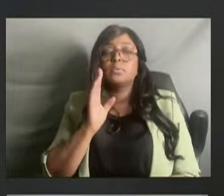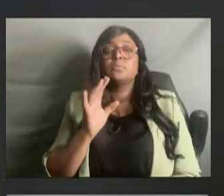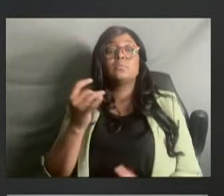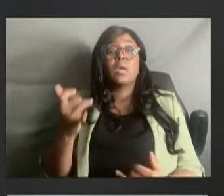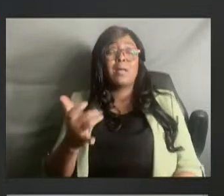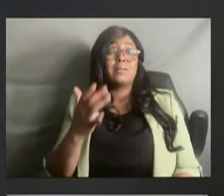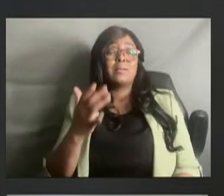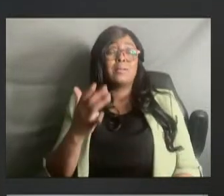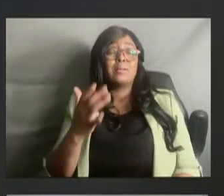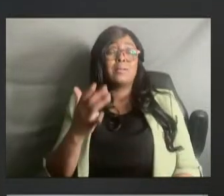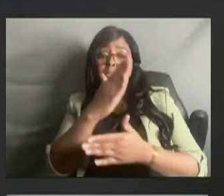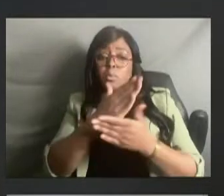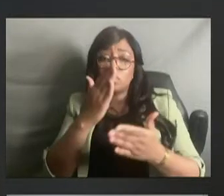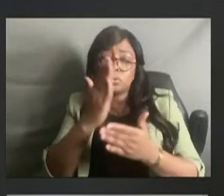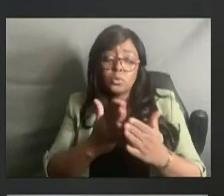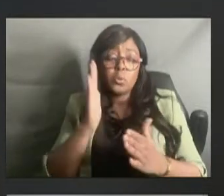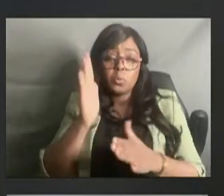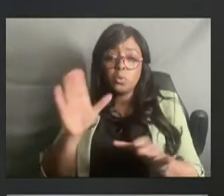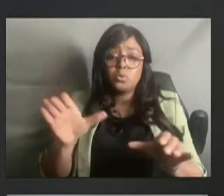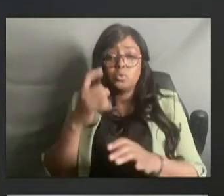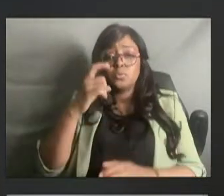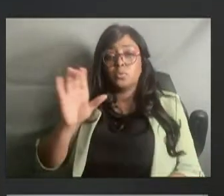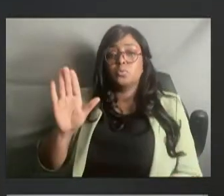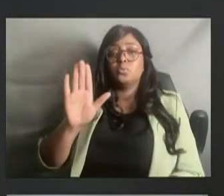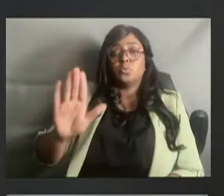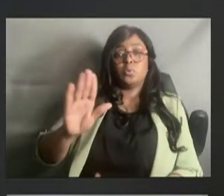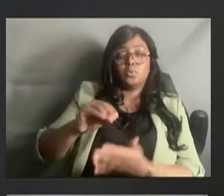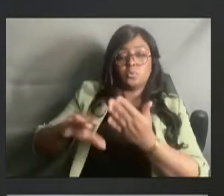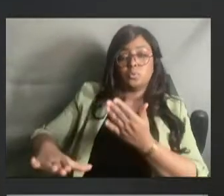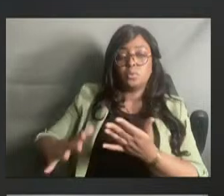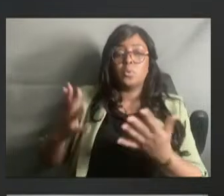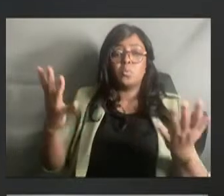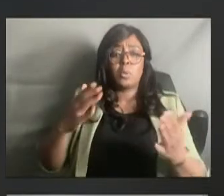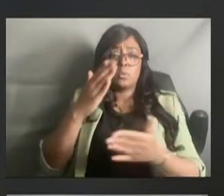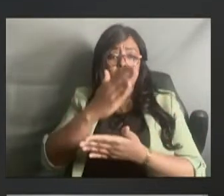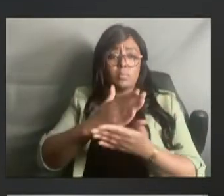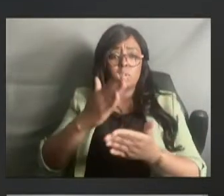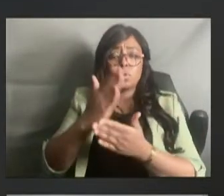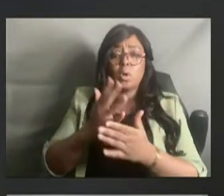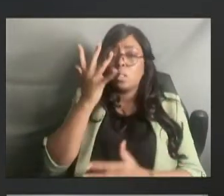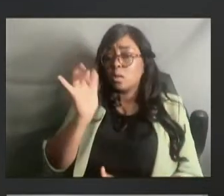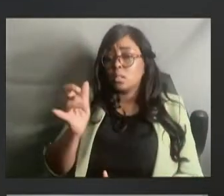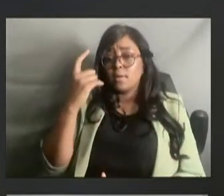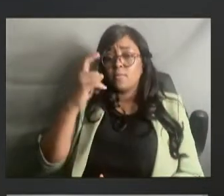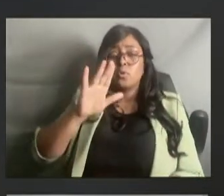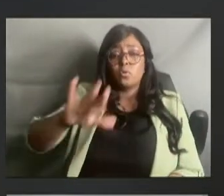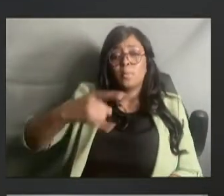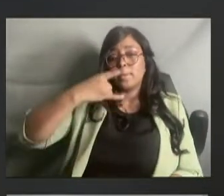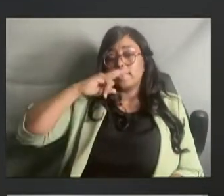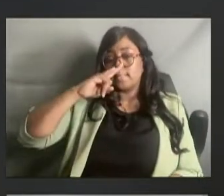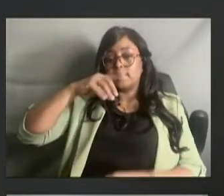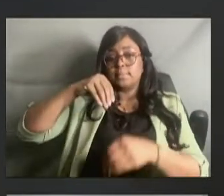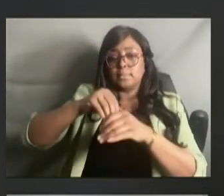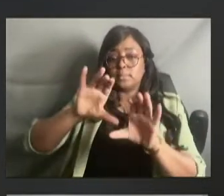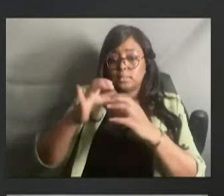slide please. You know, knowing what this budget is going to do